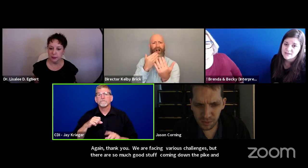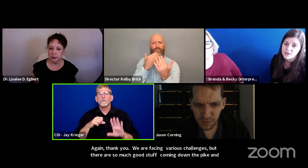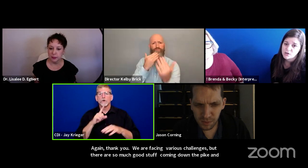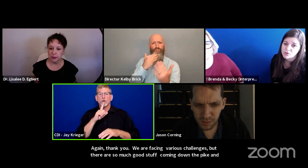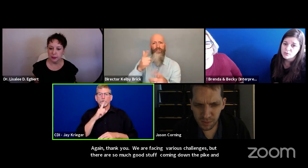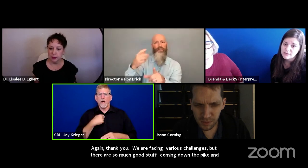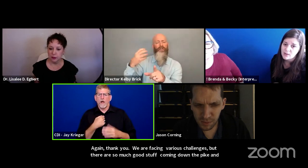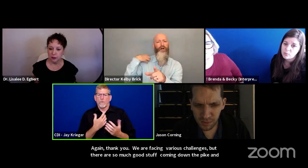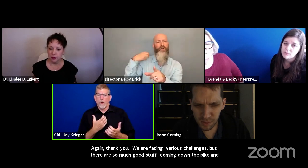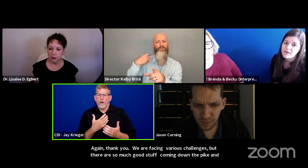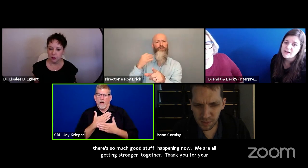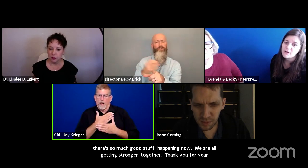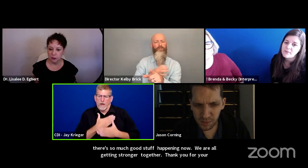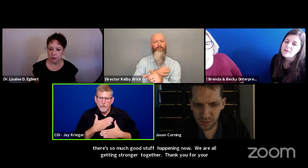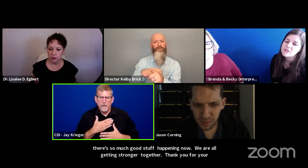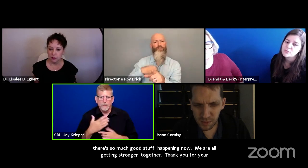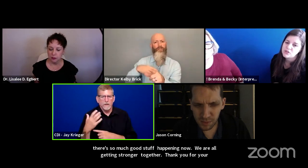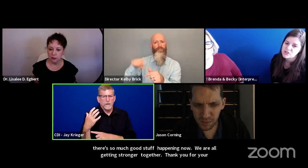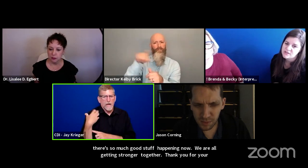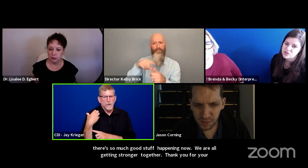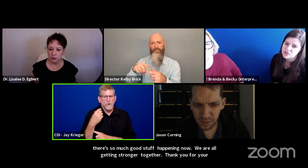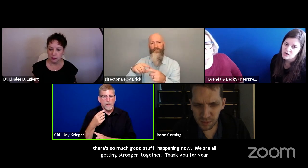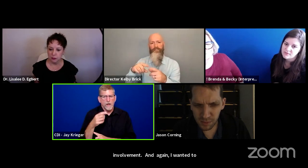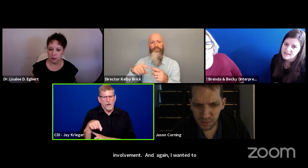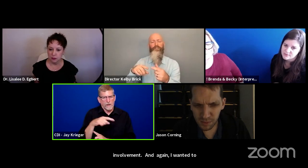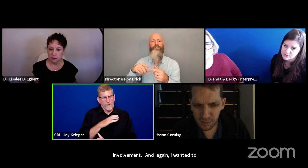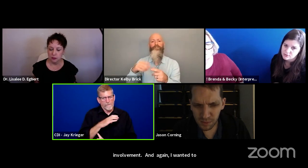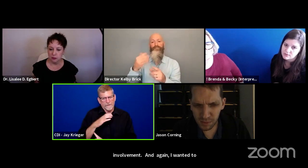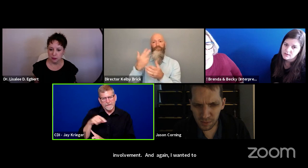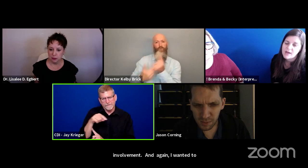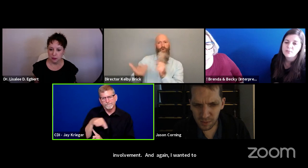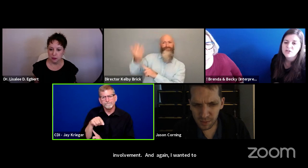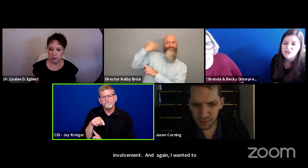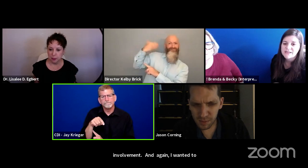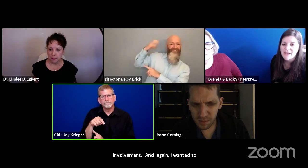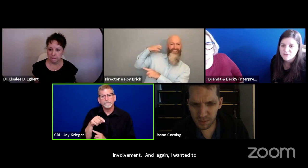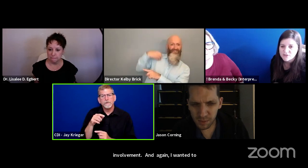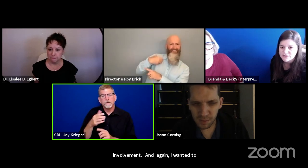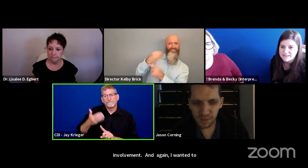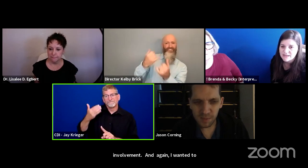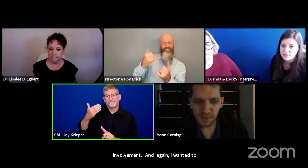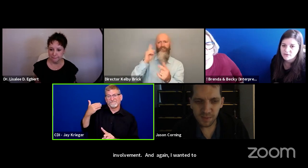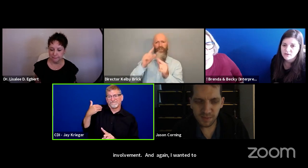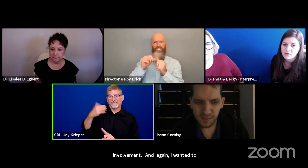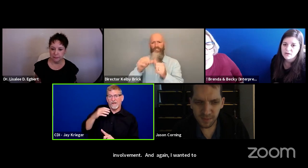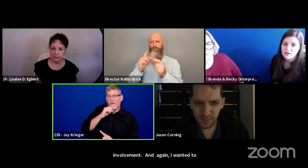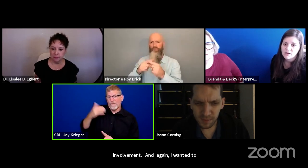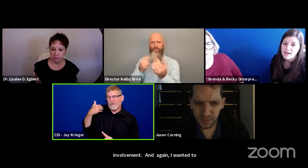Yes, truly, I pretty much appreciate the Chair of the council. I appreciate the council itself.